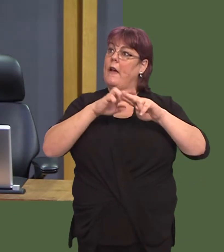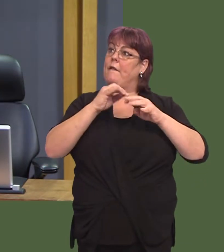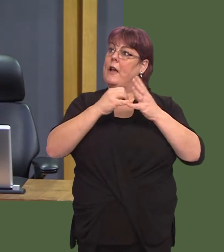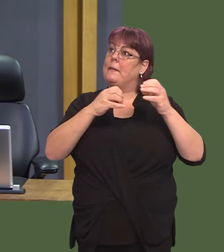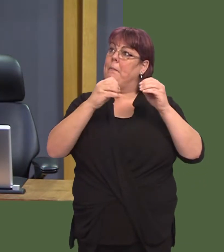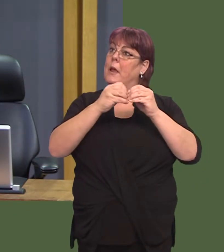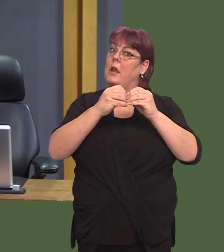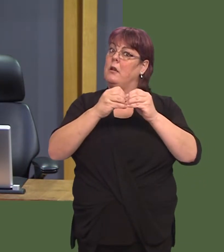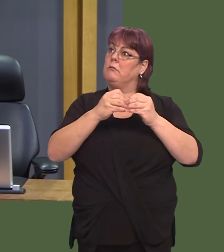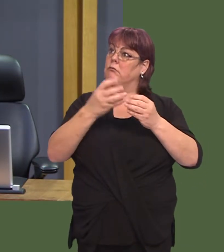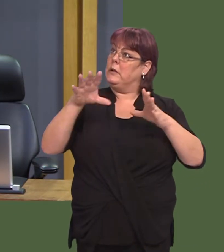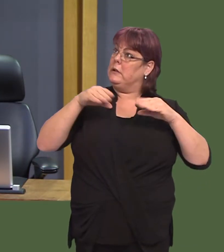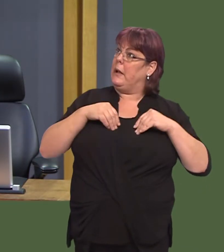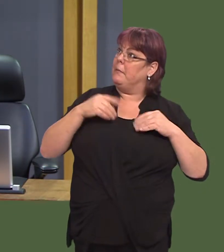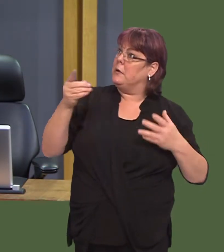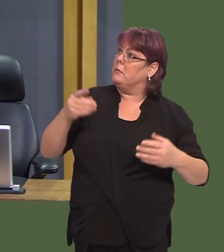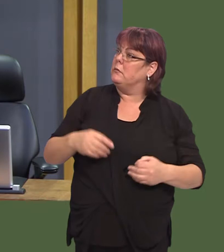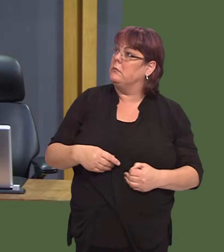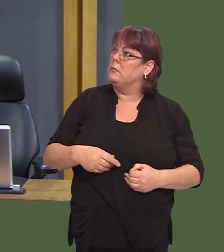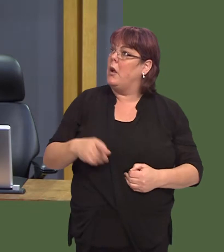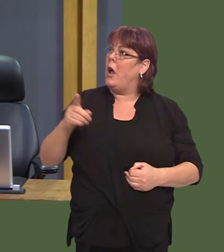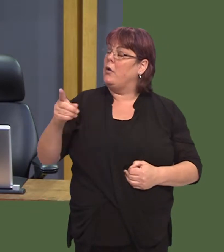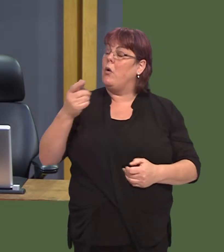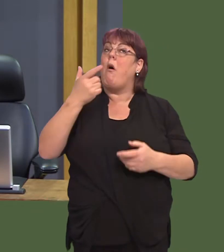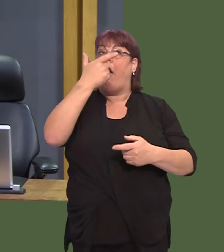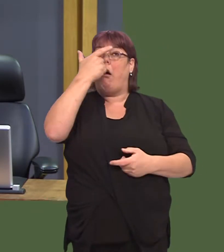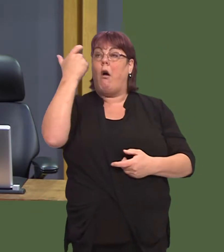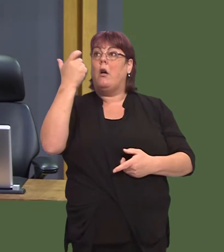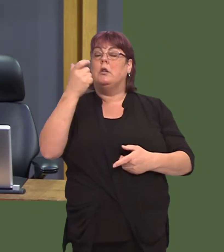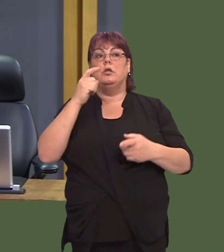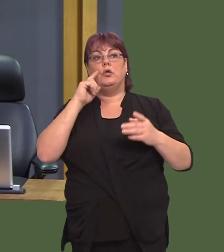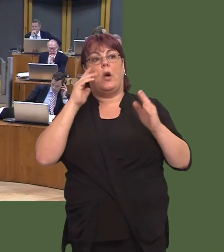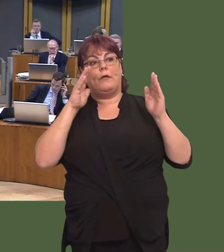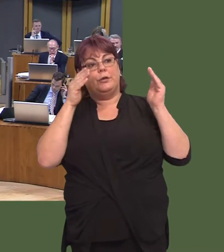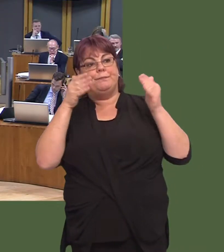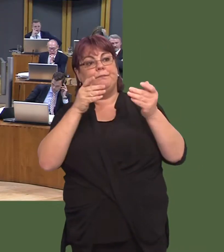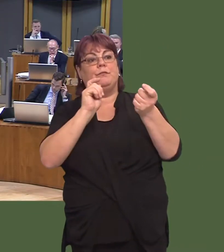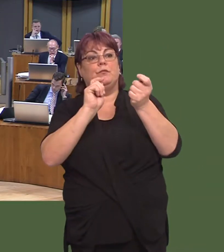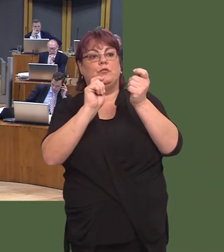does he accept the need to change emphasis now to indigenous businesses and the self-employed?